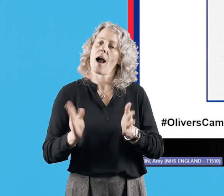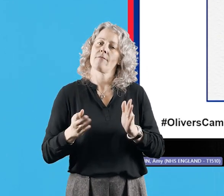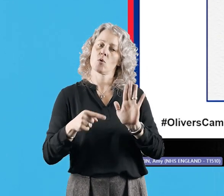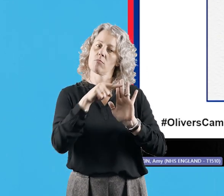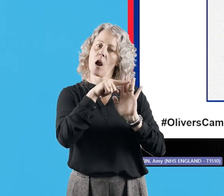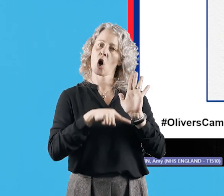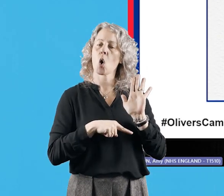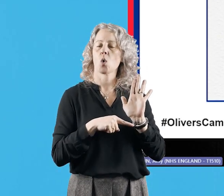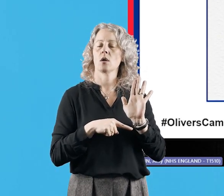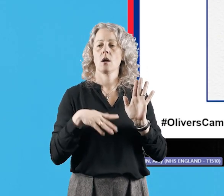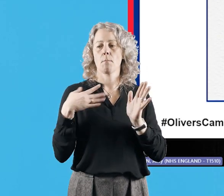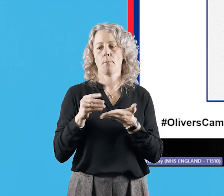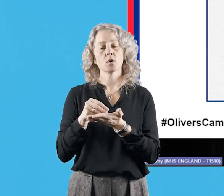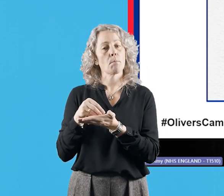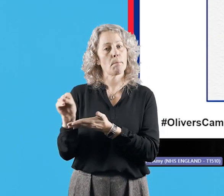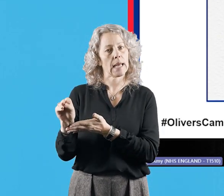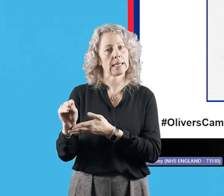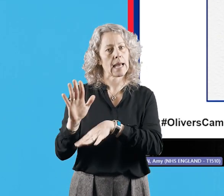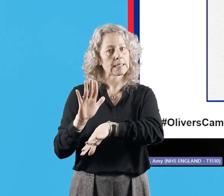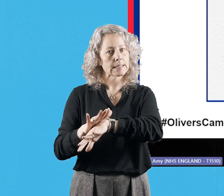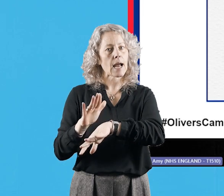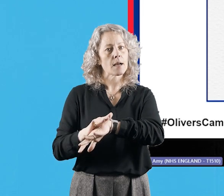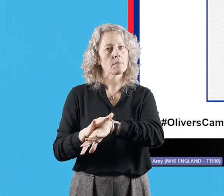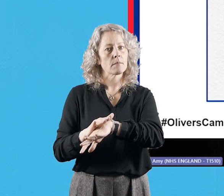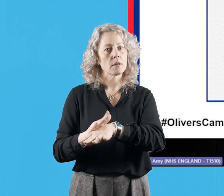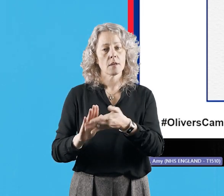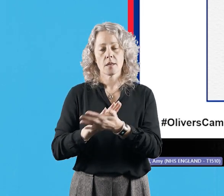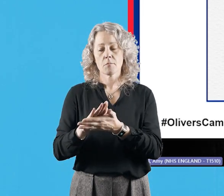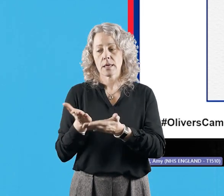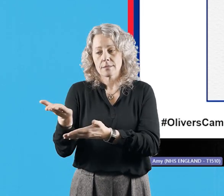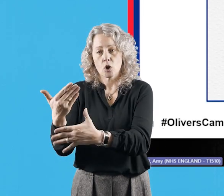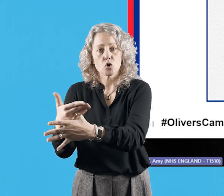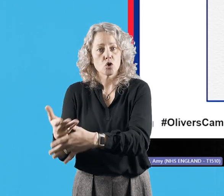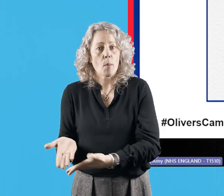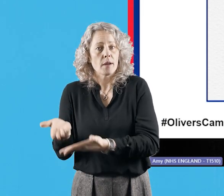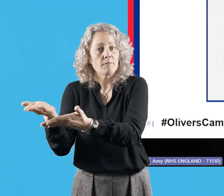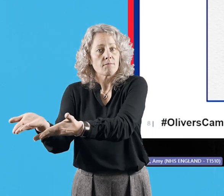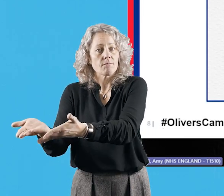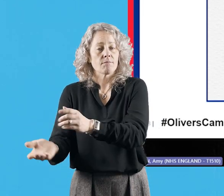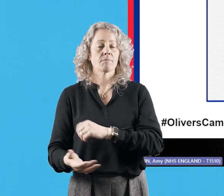code and they must be paid for their time creating, you know much needed employment opportunities.